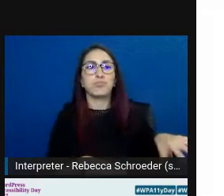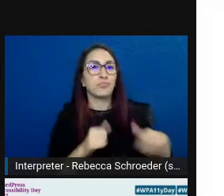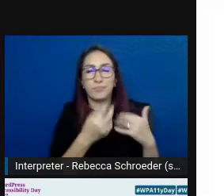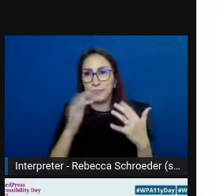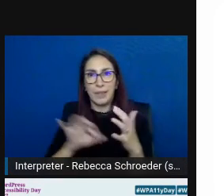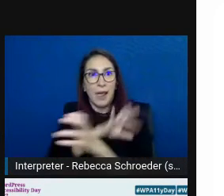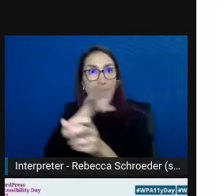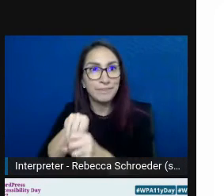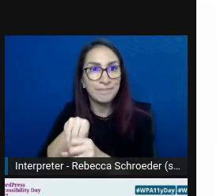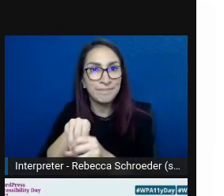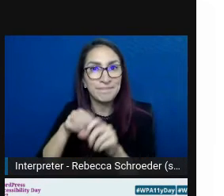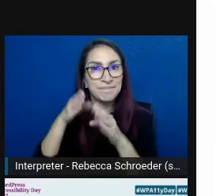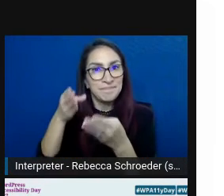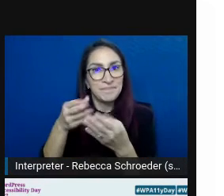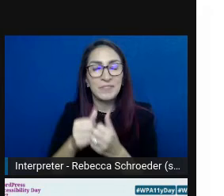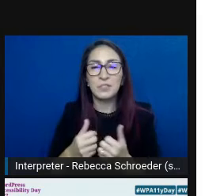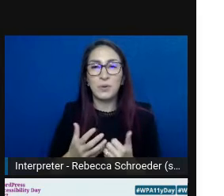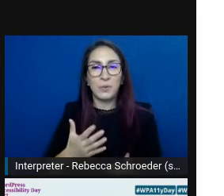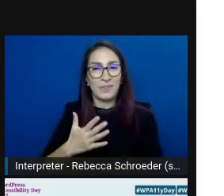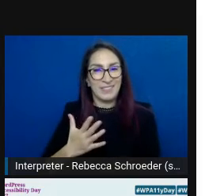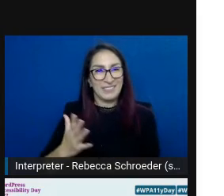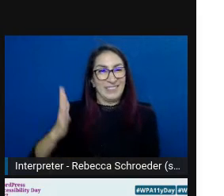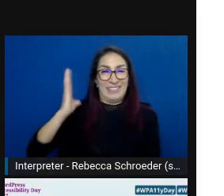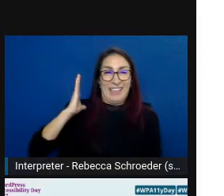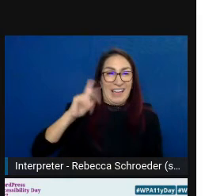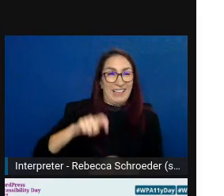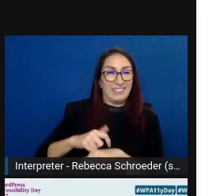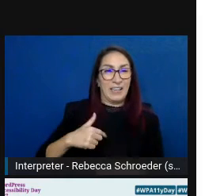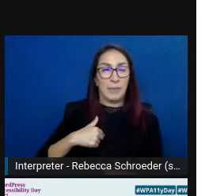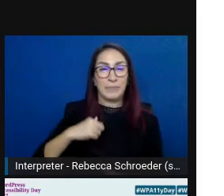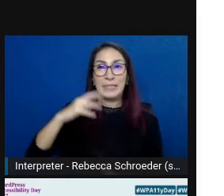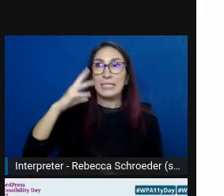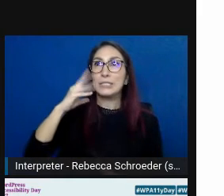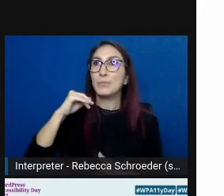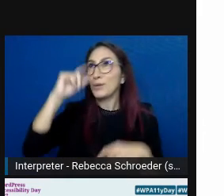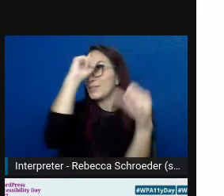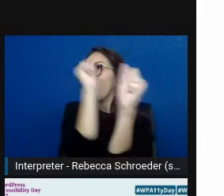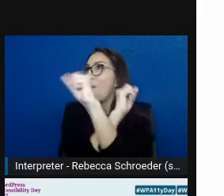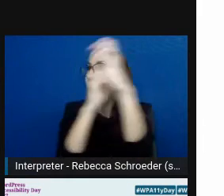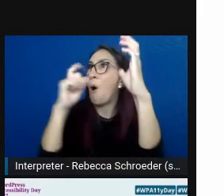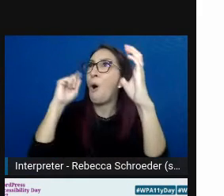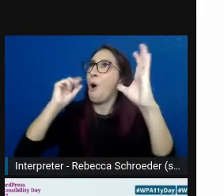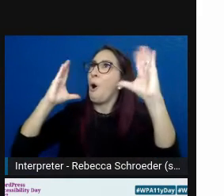as great as I was hoping at the time.